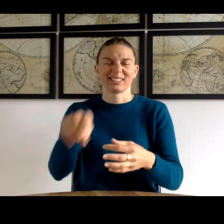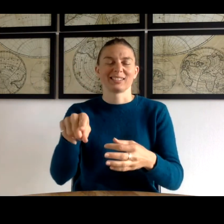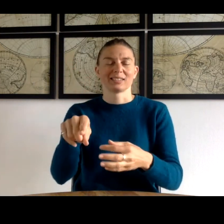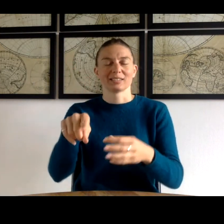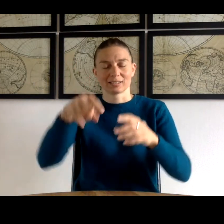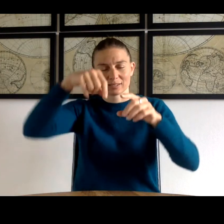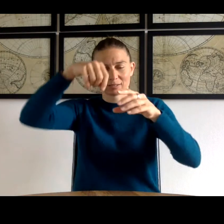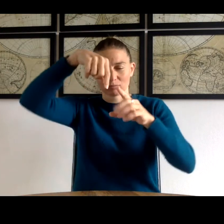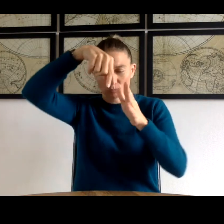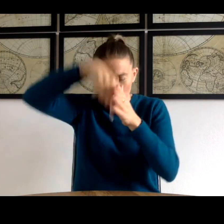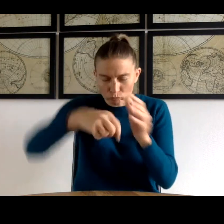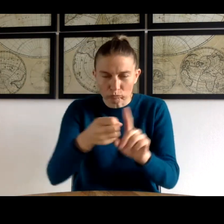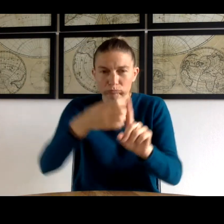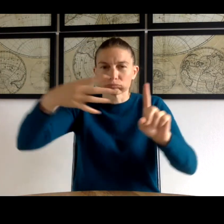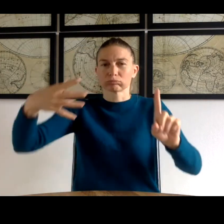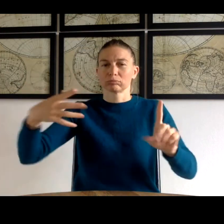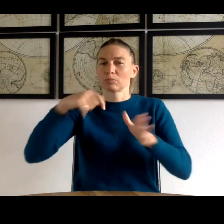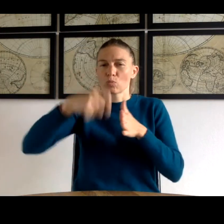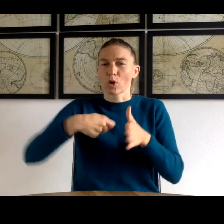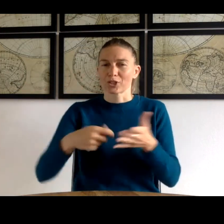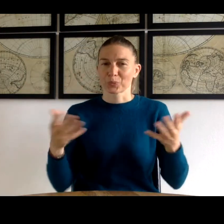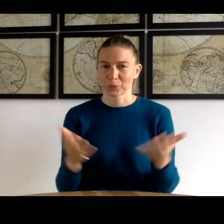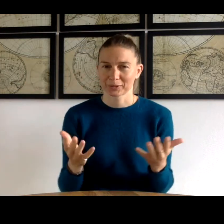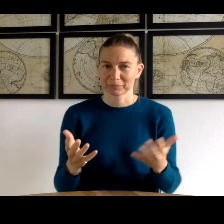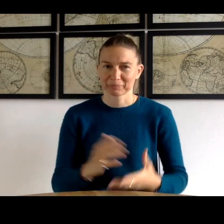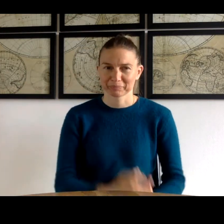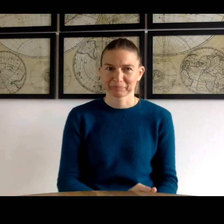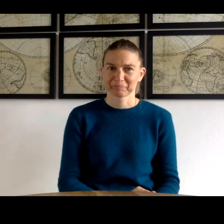And, yes, I'm very happy to see that there's so many of you here.